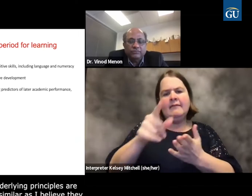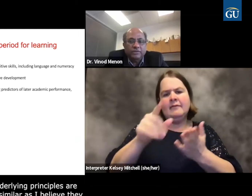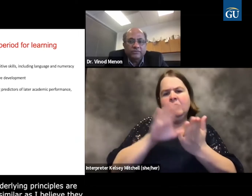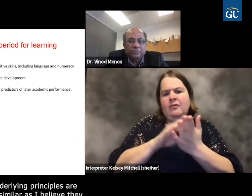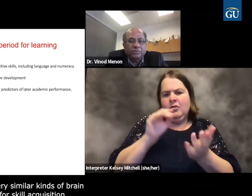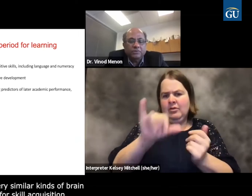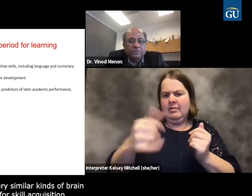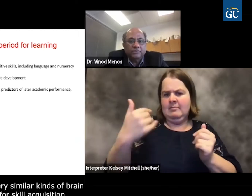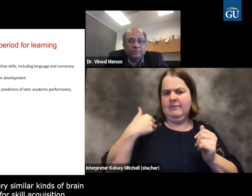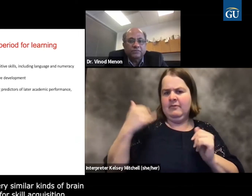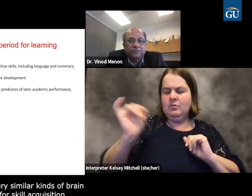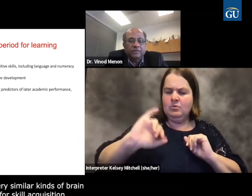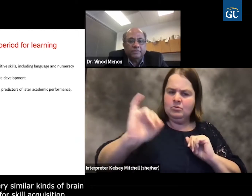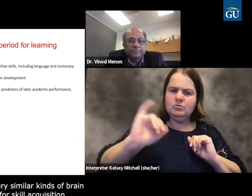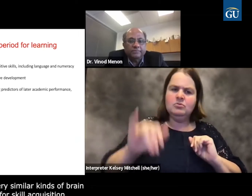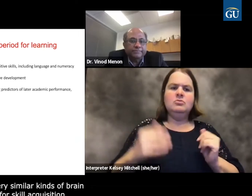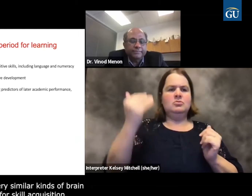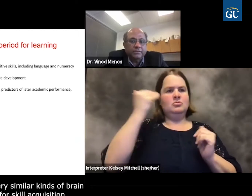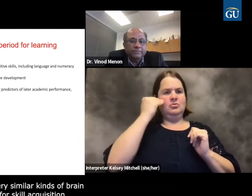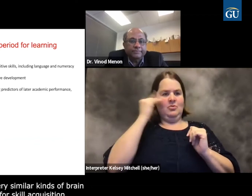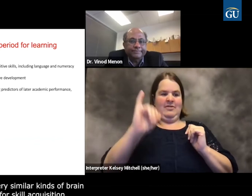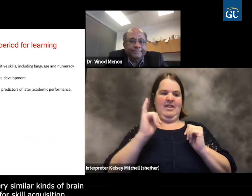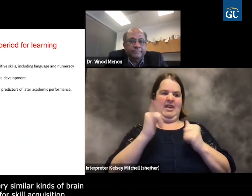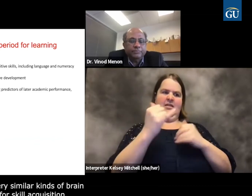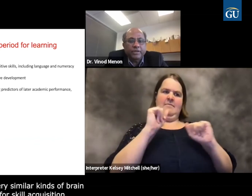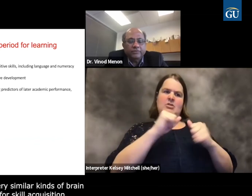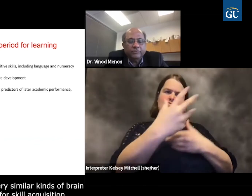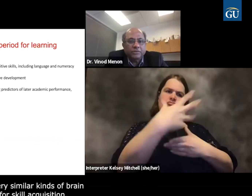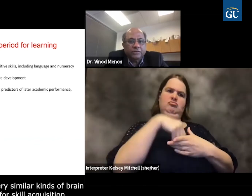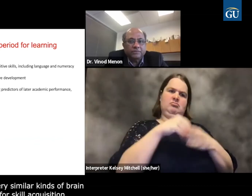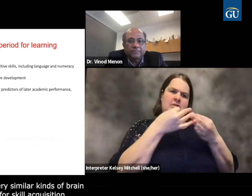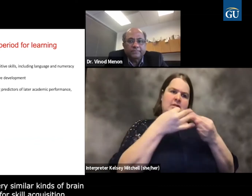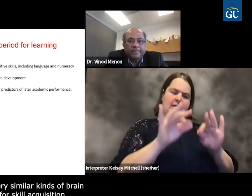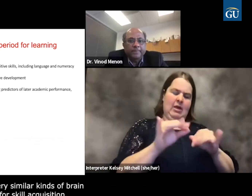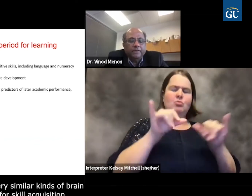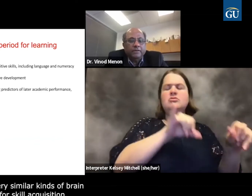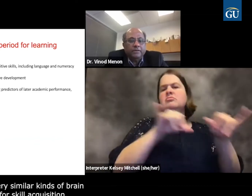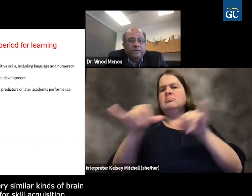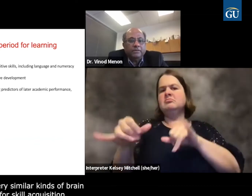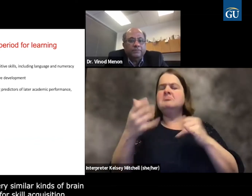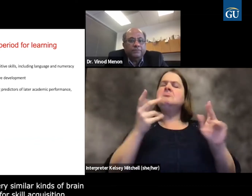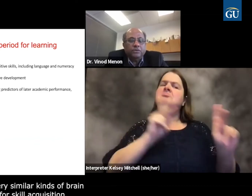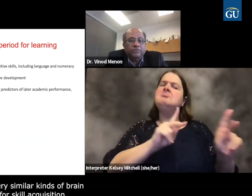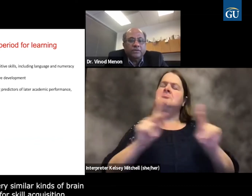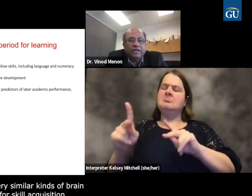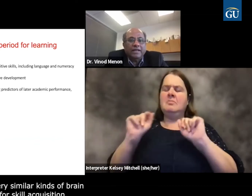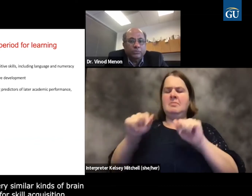you know they engage in very similar kinds of